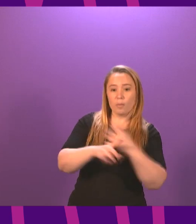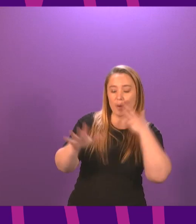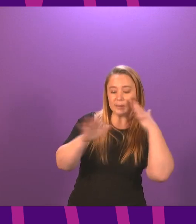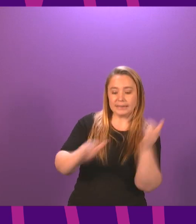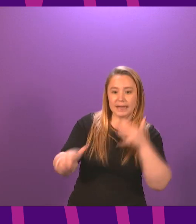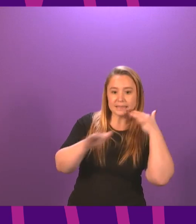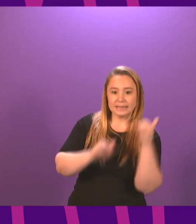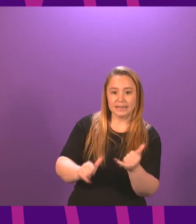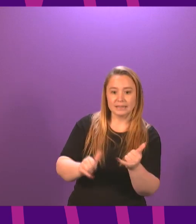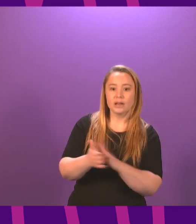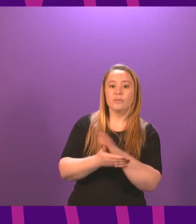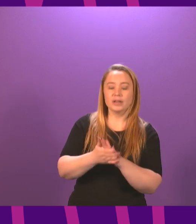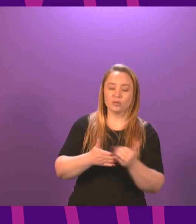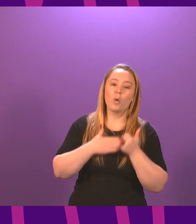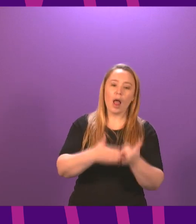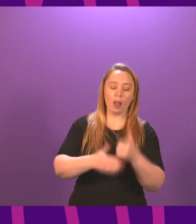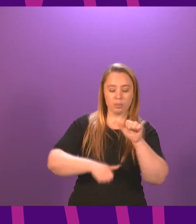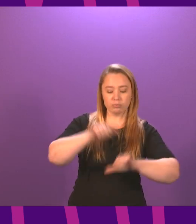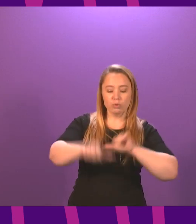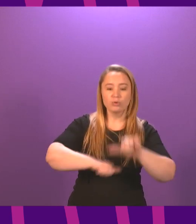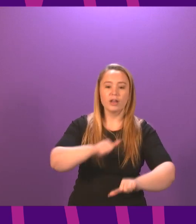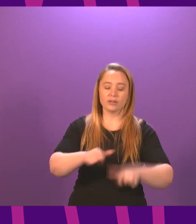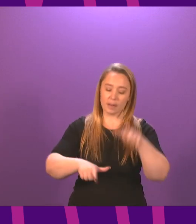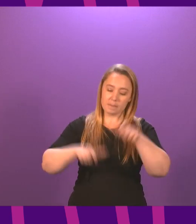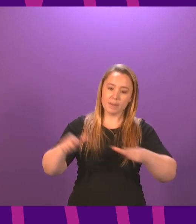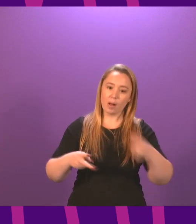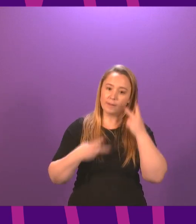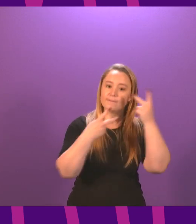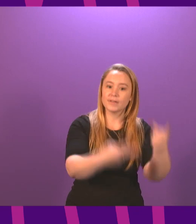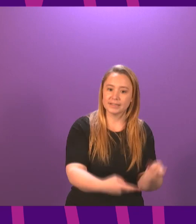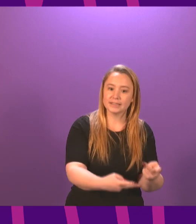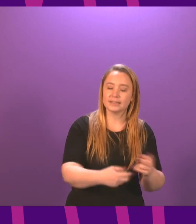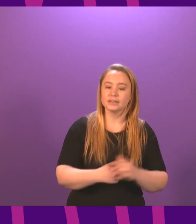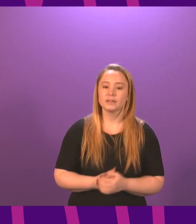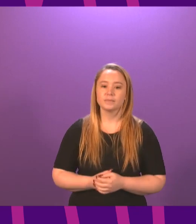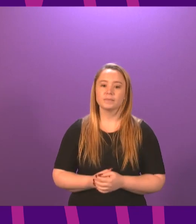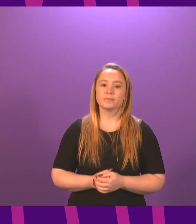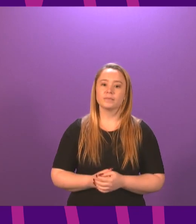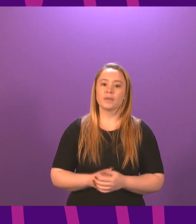care homes will help with that process, too.